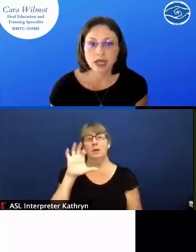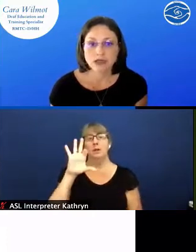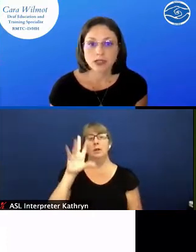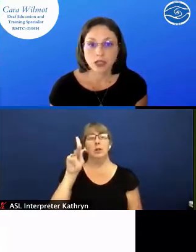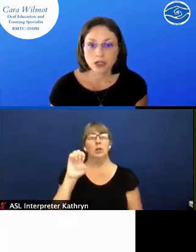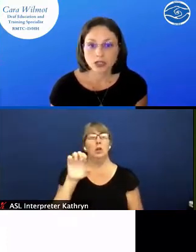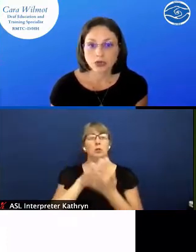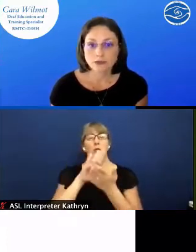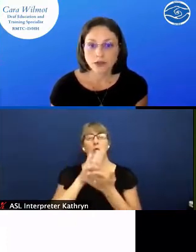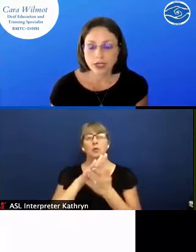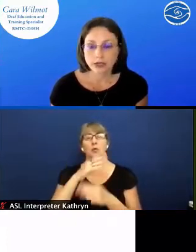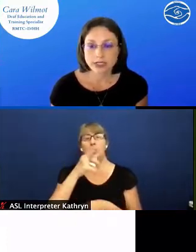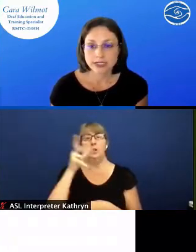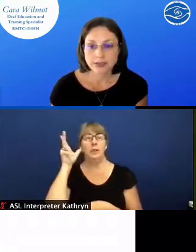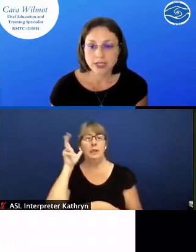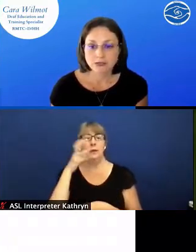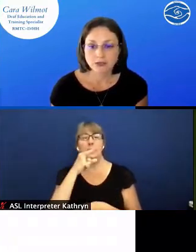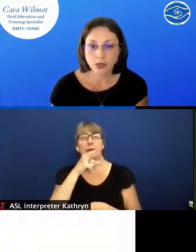The Clark School for Hearing and Speech Florida,